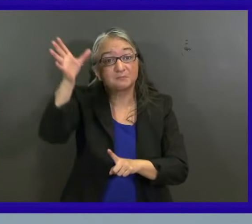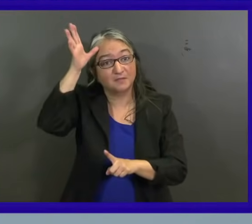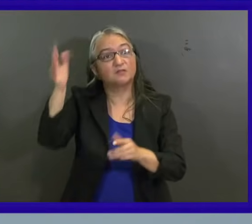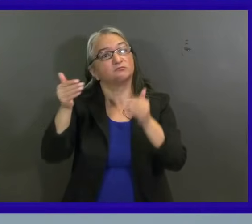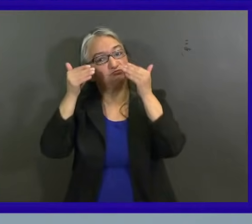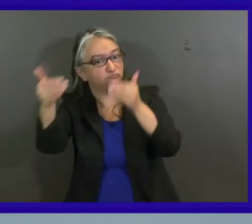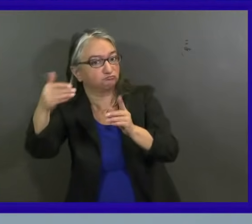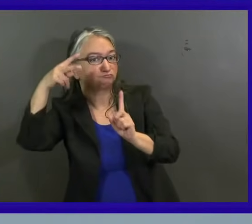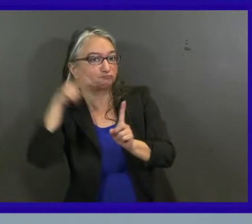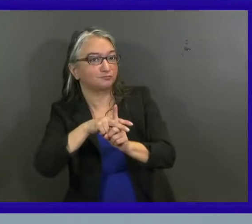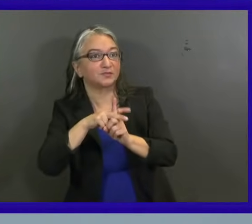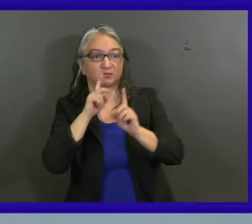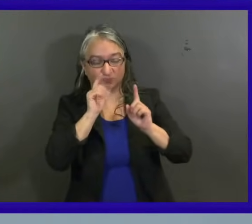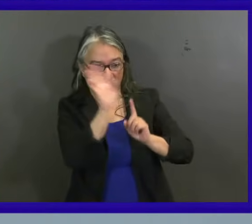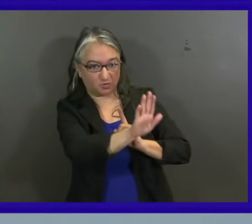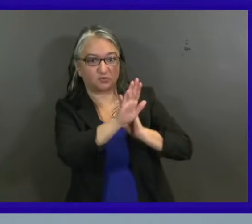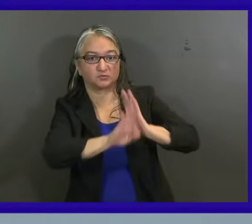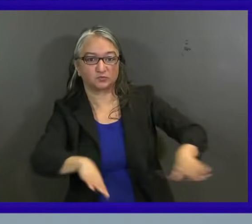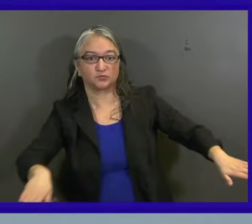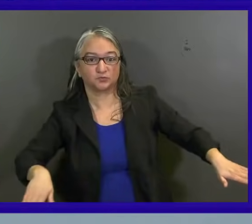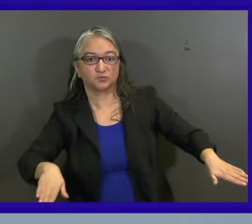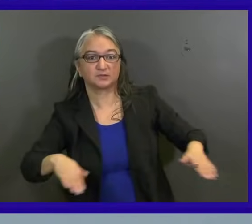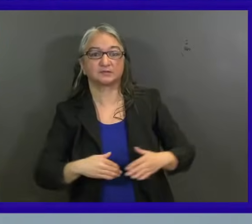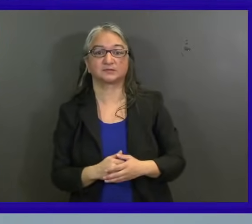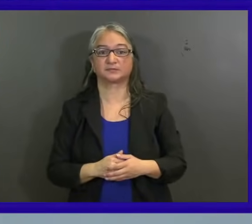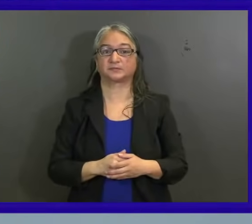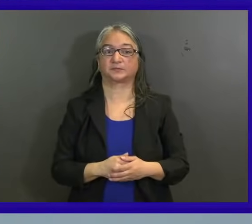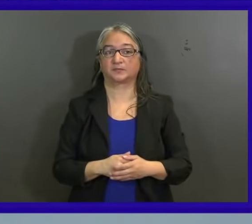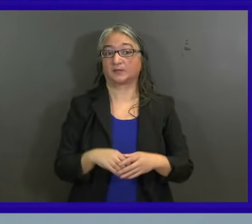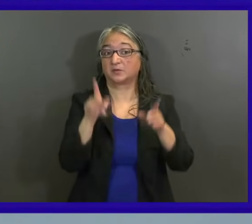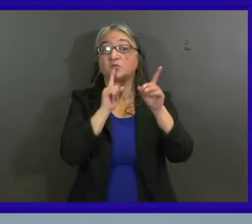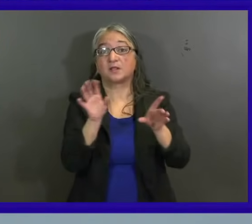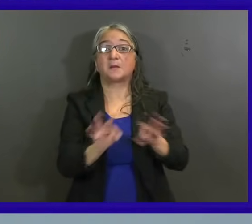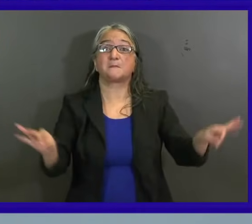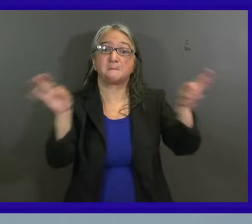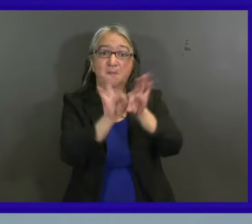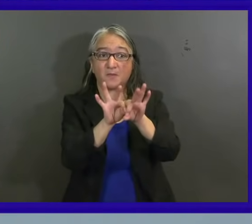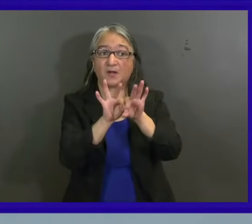this really needs to be the most important item on your holiday season to-do list